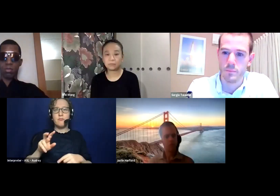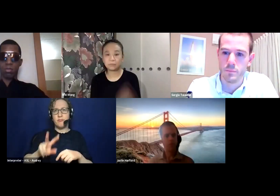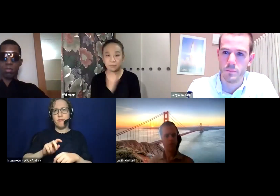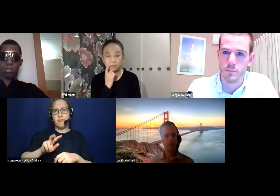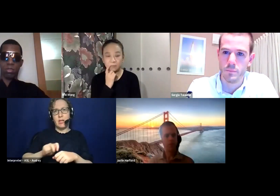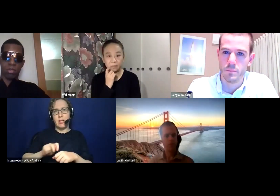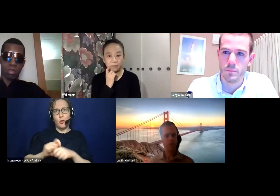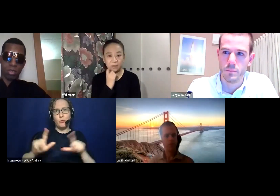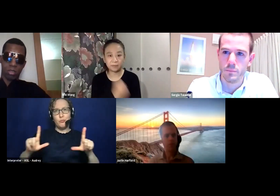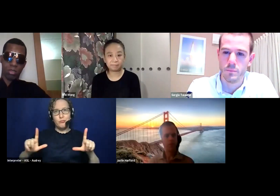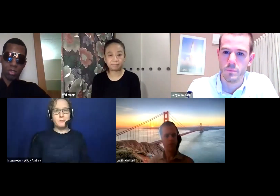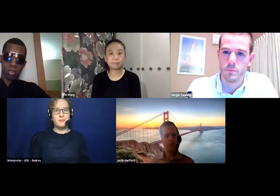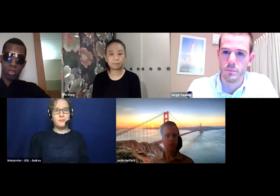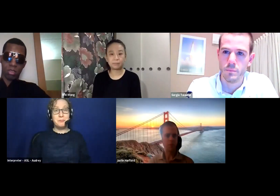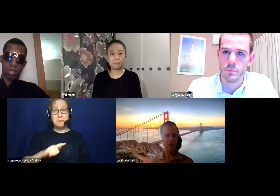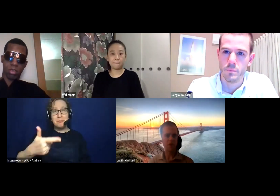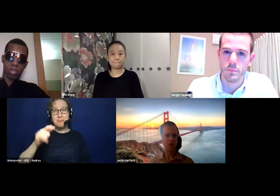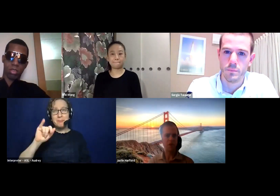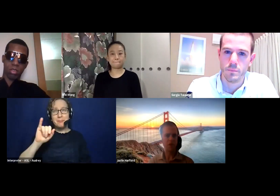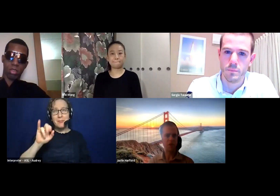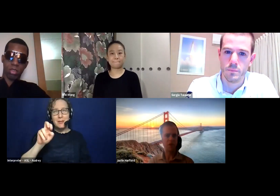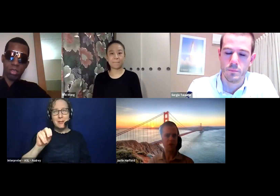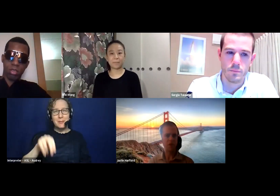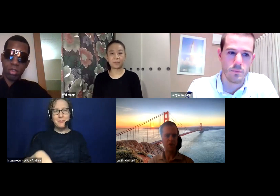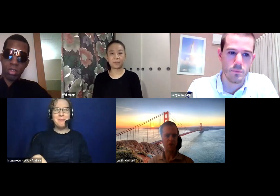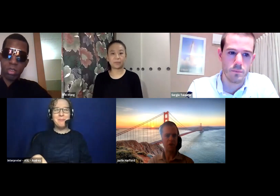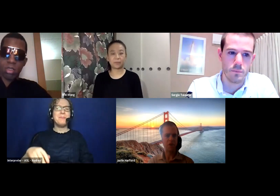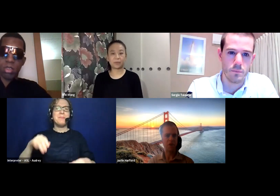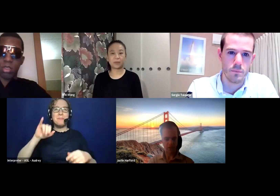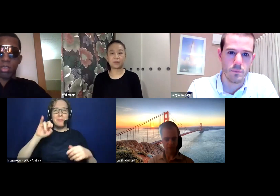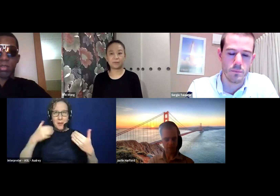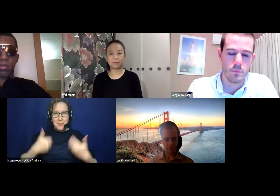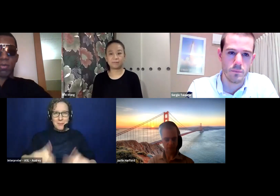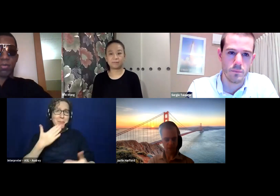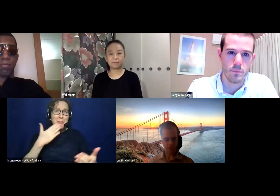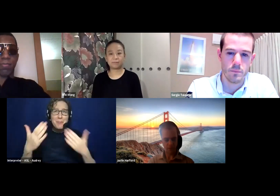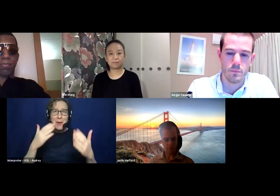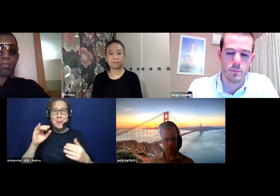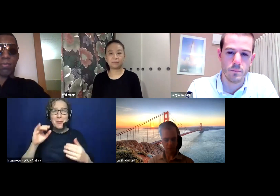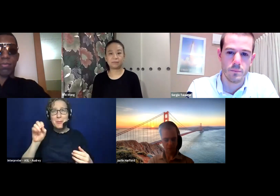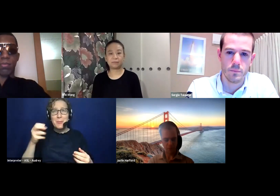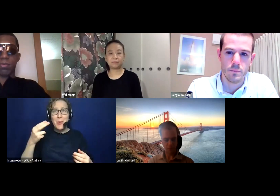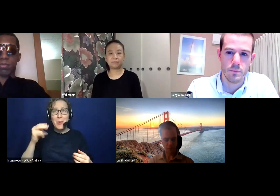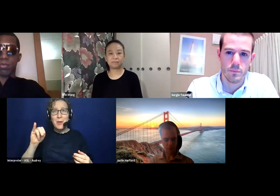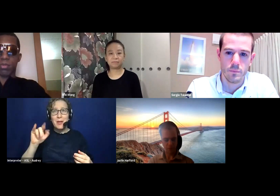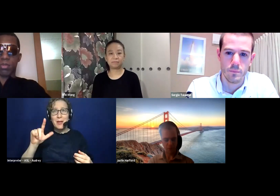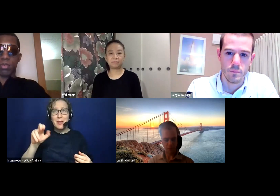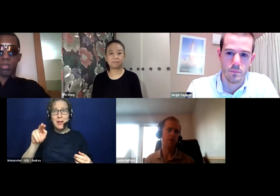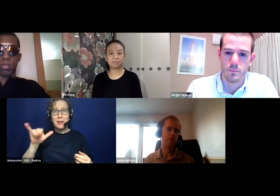Great. Thank you so much, Johileny. And we were having